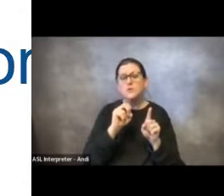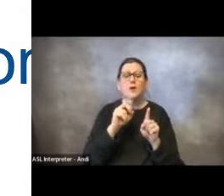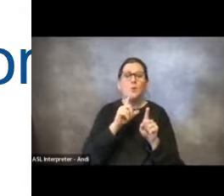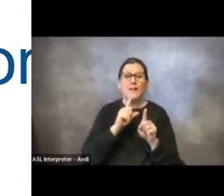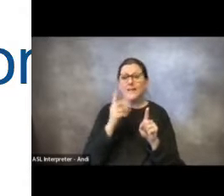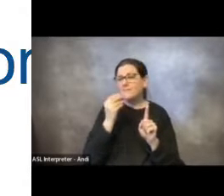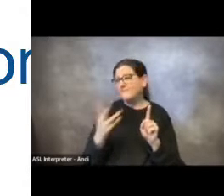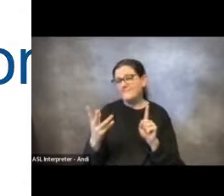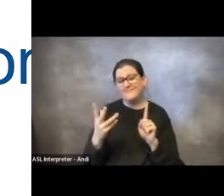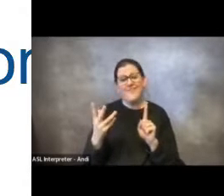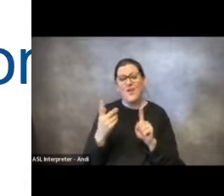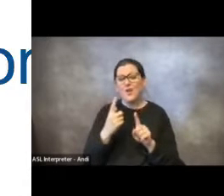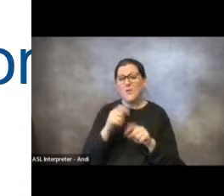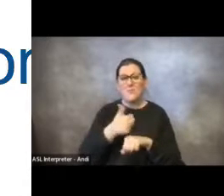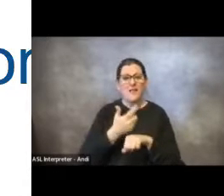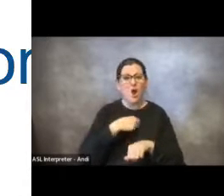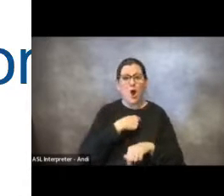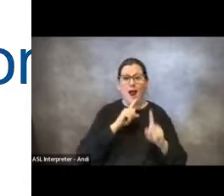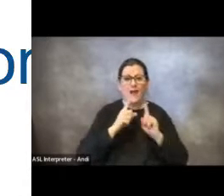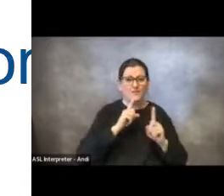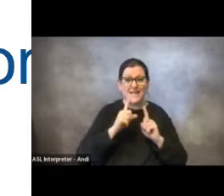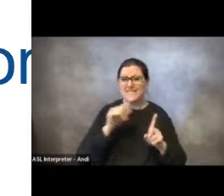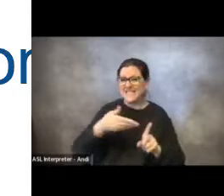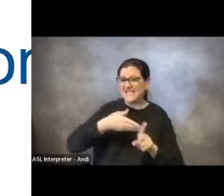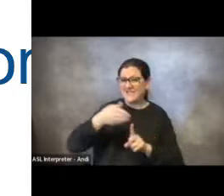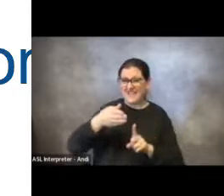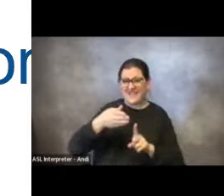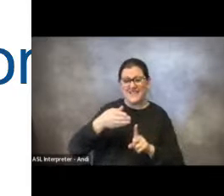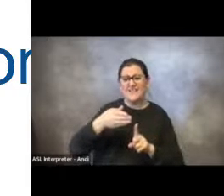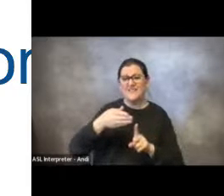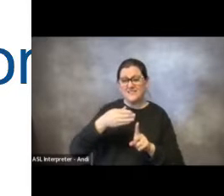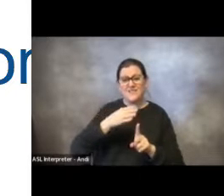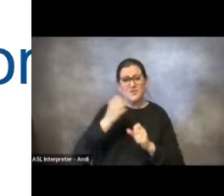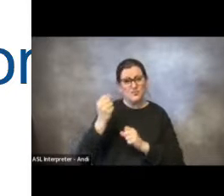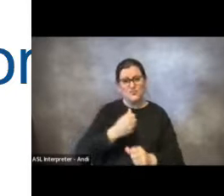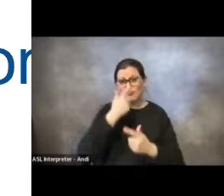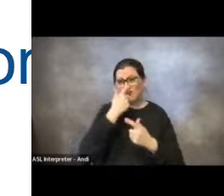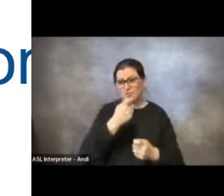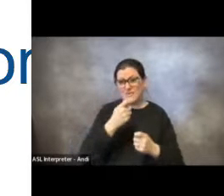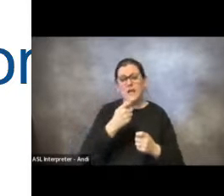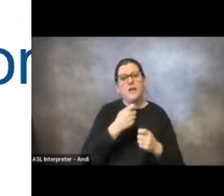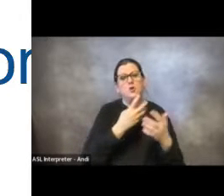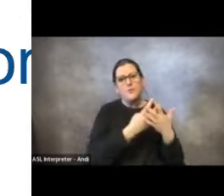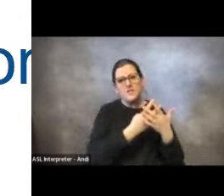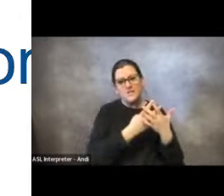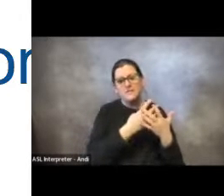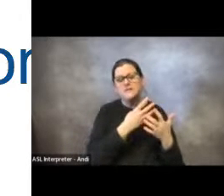anecdotally that the field is really interested in the criminal justice field is very interested in what what this